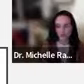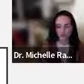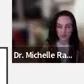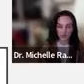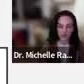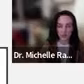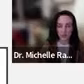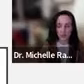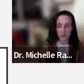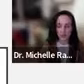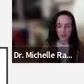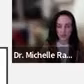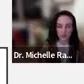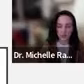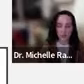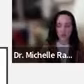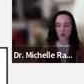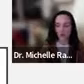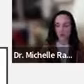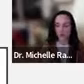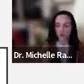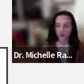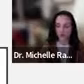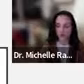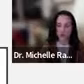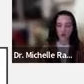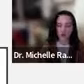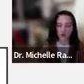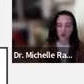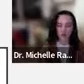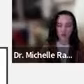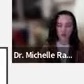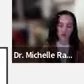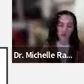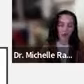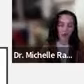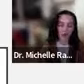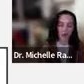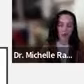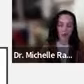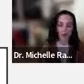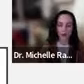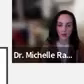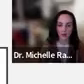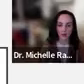of age, you have about of age, you have about 20 of age, you have about 22%. a little bit a little bit over 22% of little bit over 22% of total